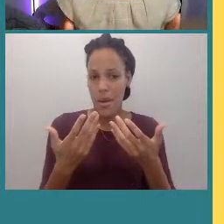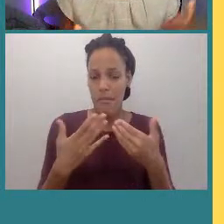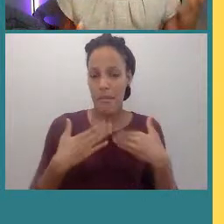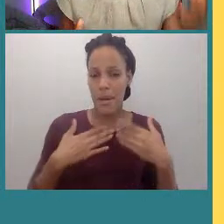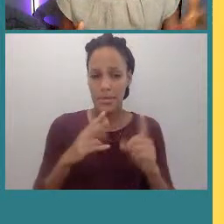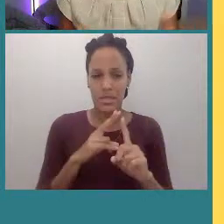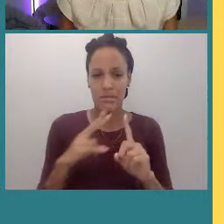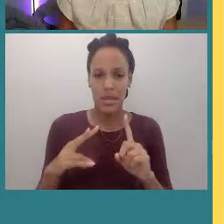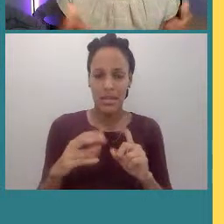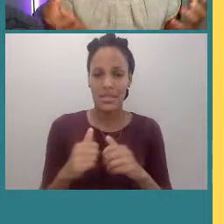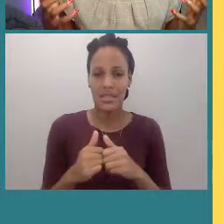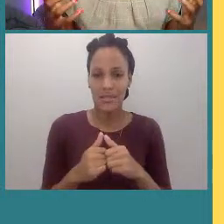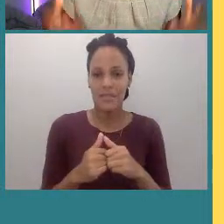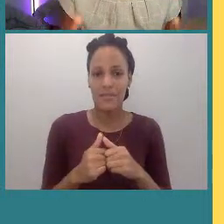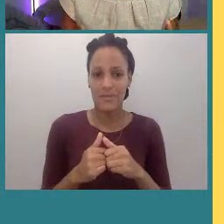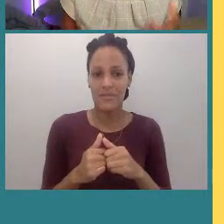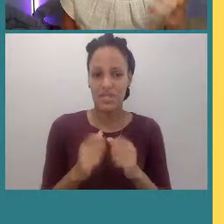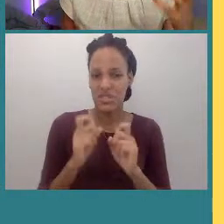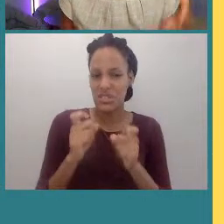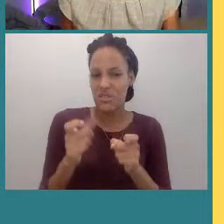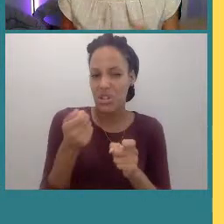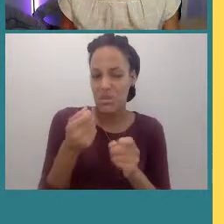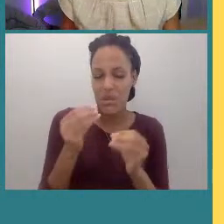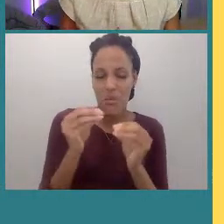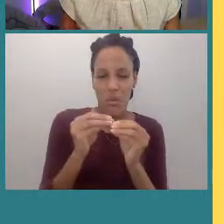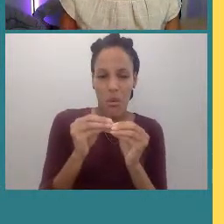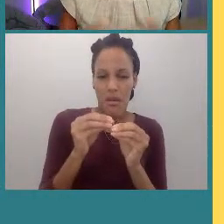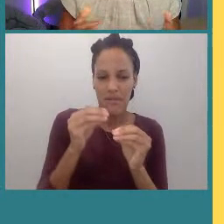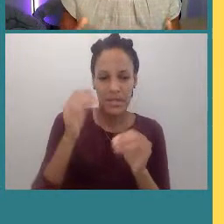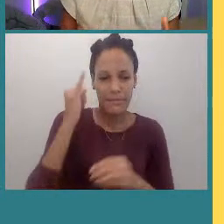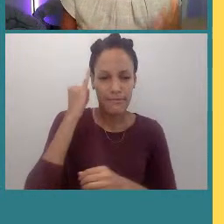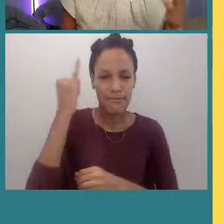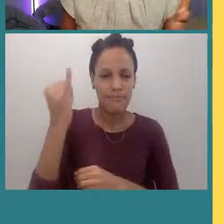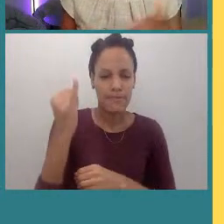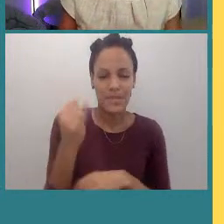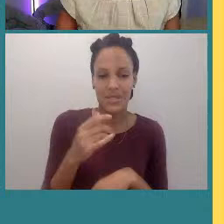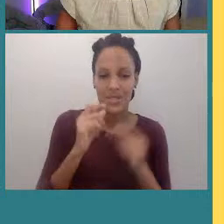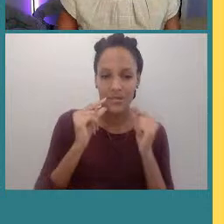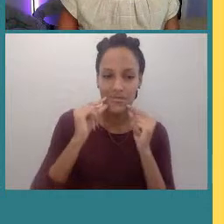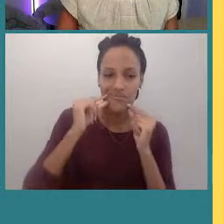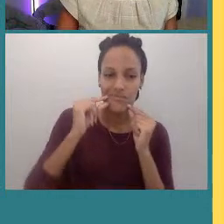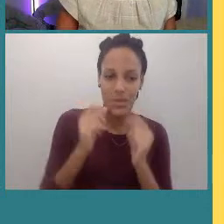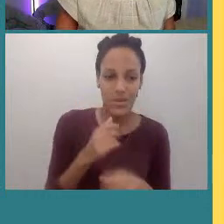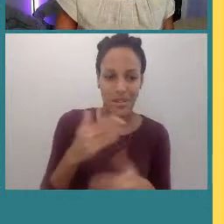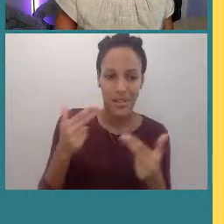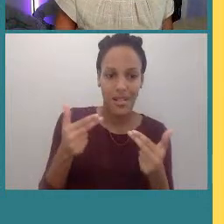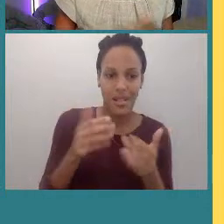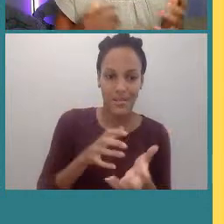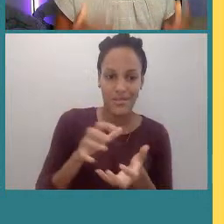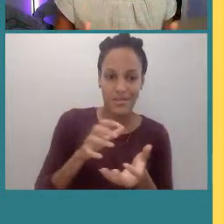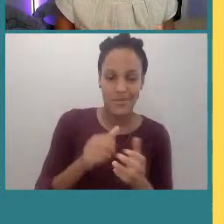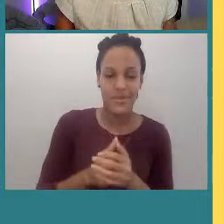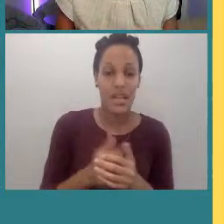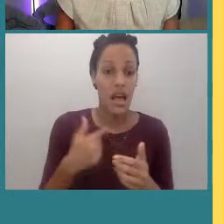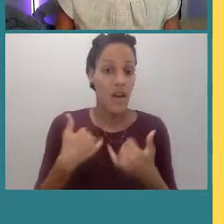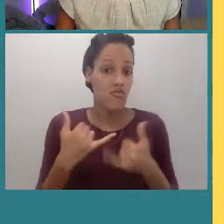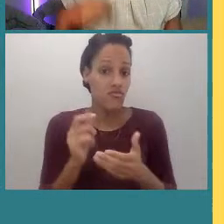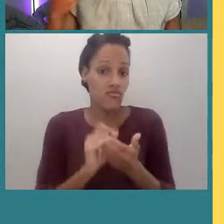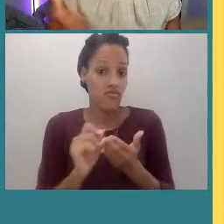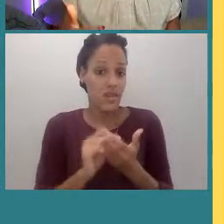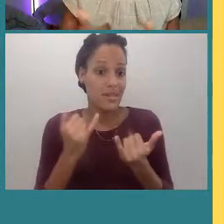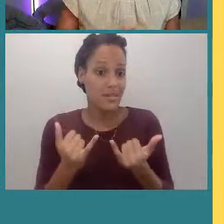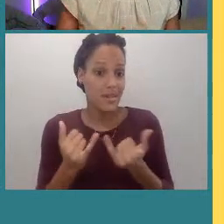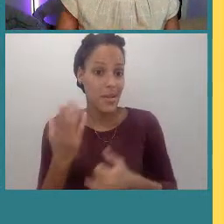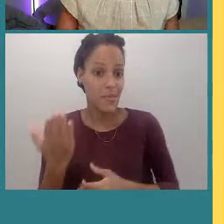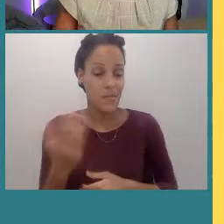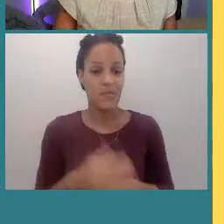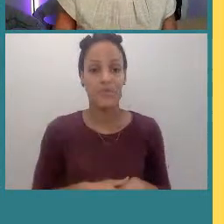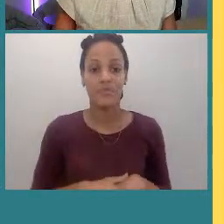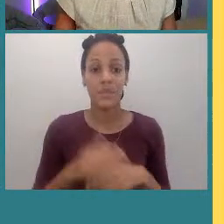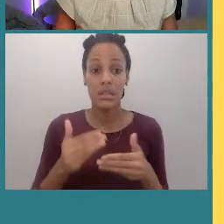talking giving you a little smirk, something I am working on right now. Next slide.